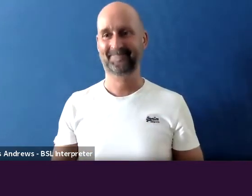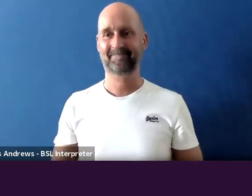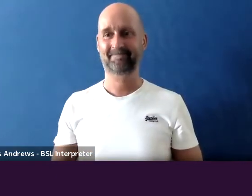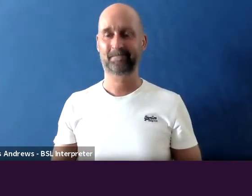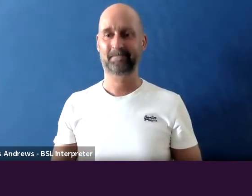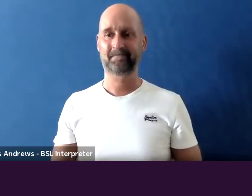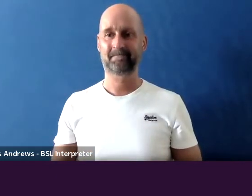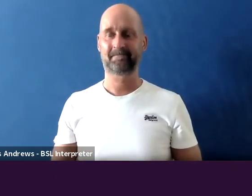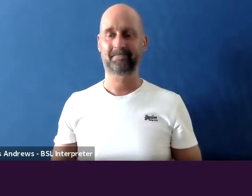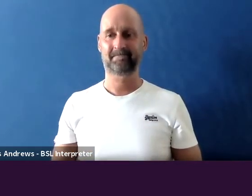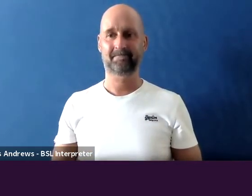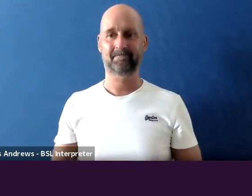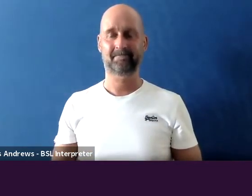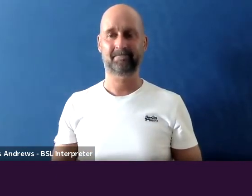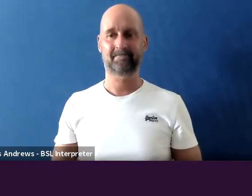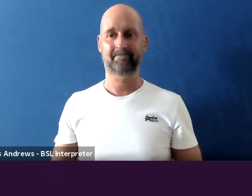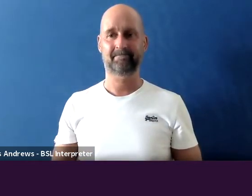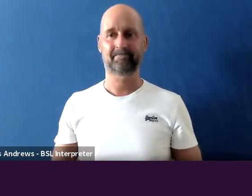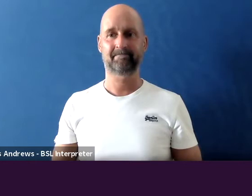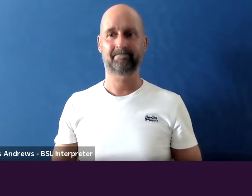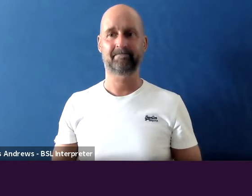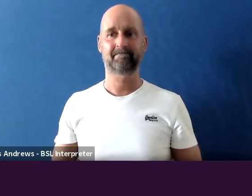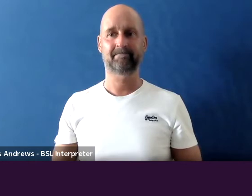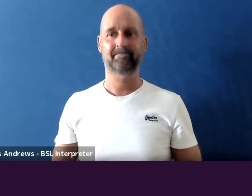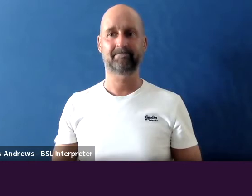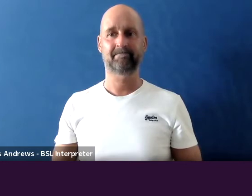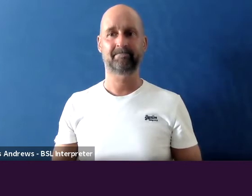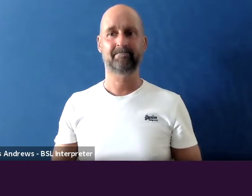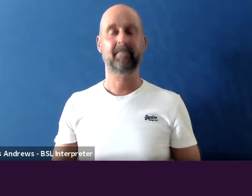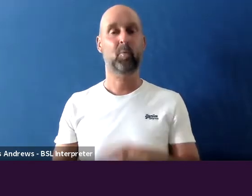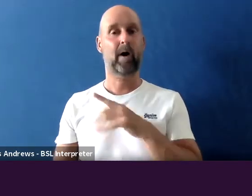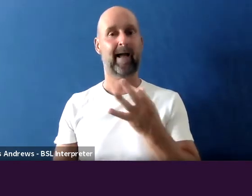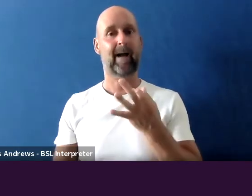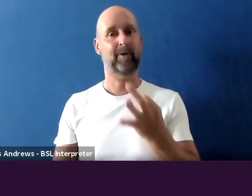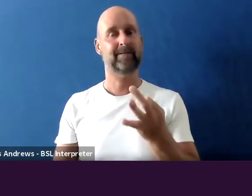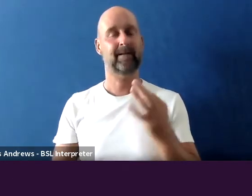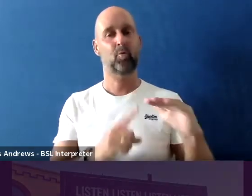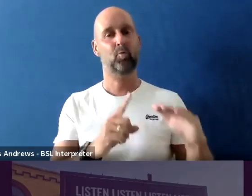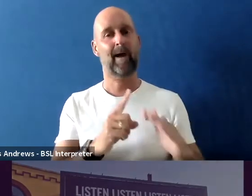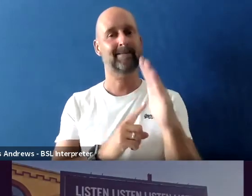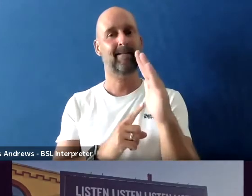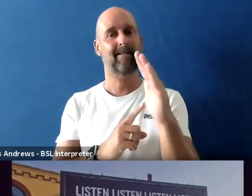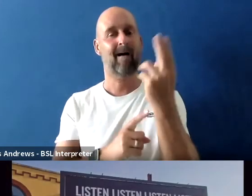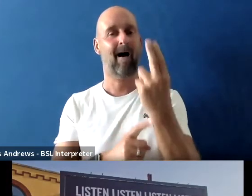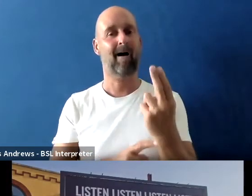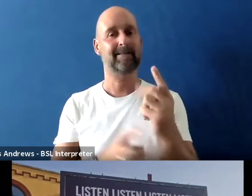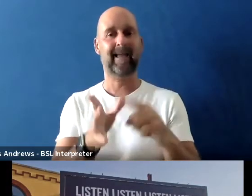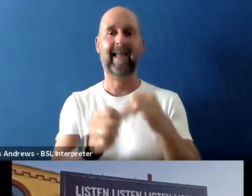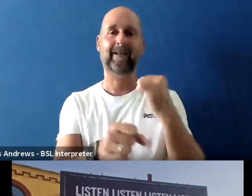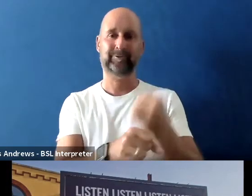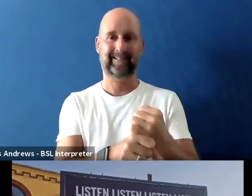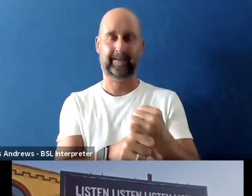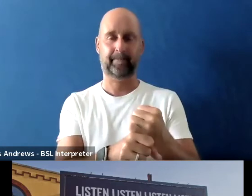So, I am here representing Rising Arts Agency. Rising Arts Agency is a genuinely